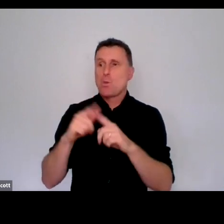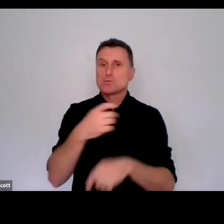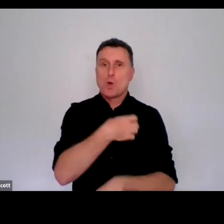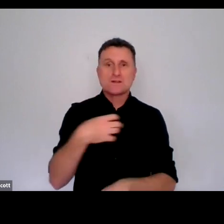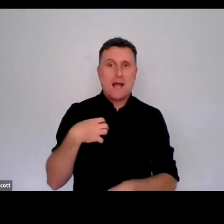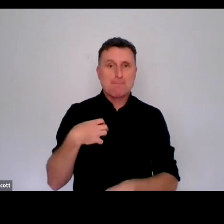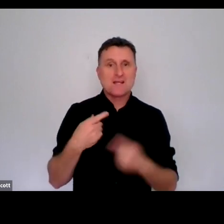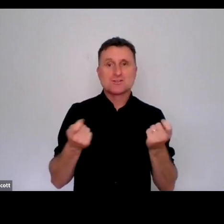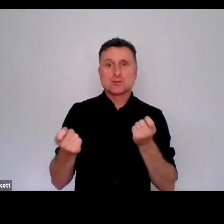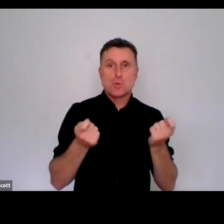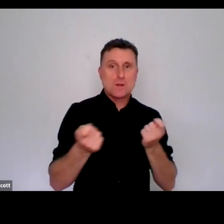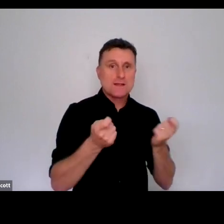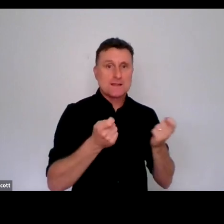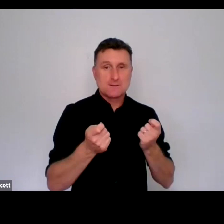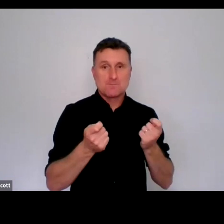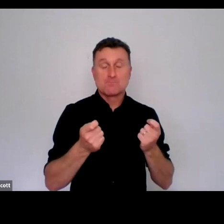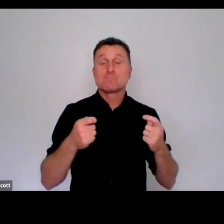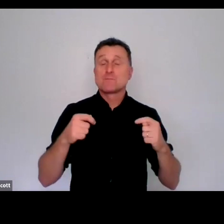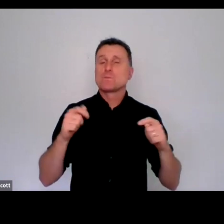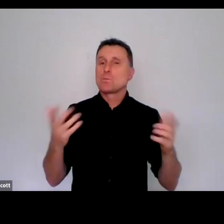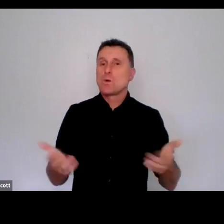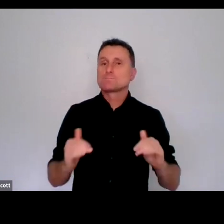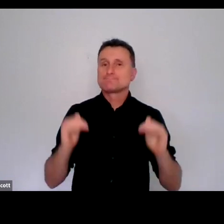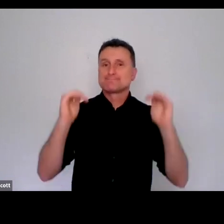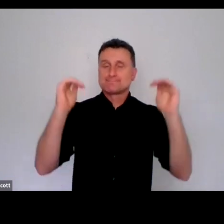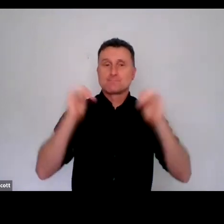We support more than 44,000 people on any given day.